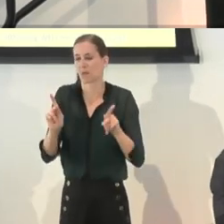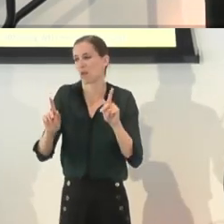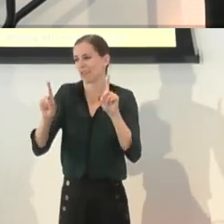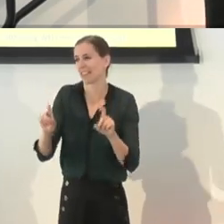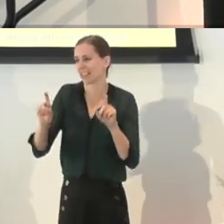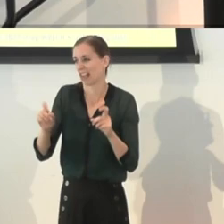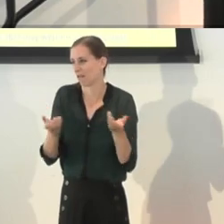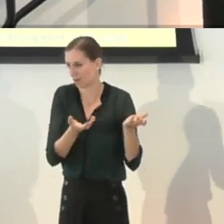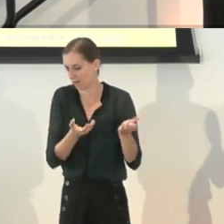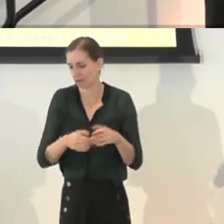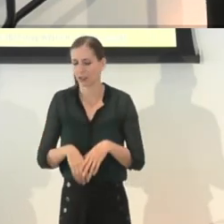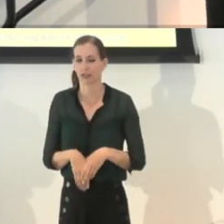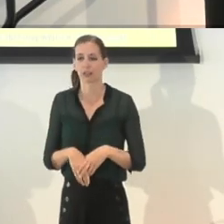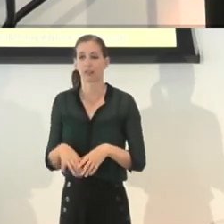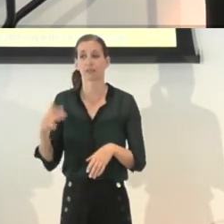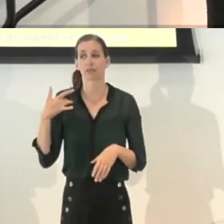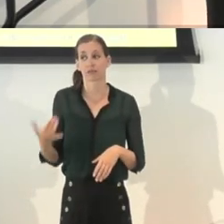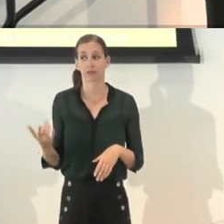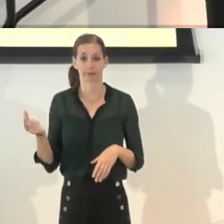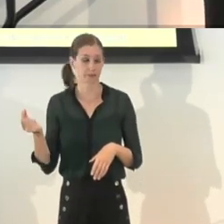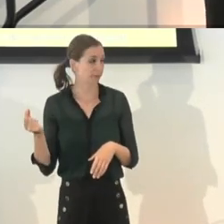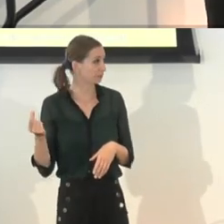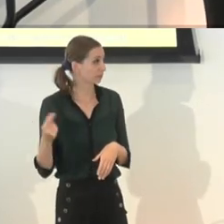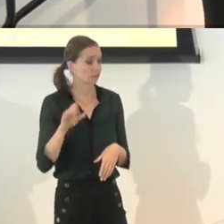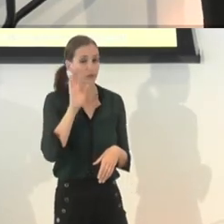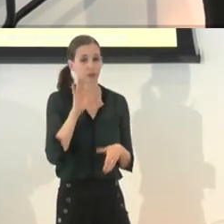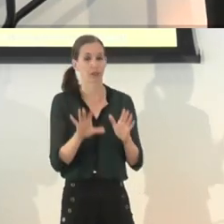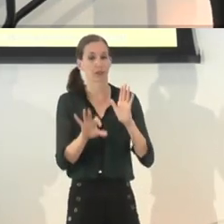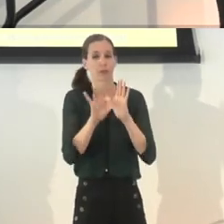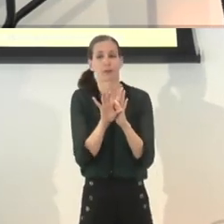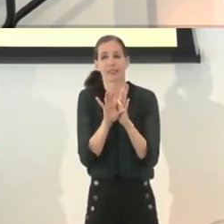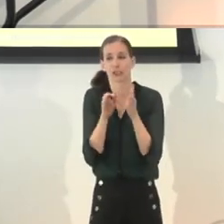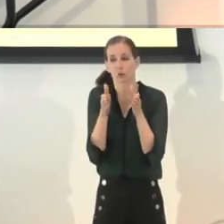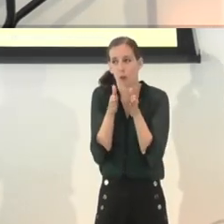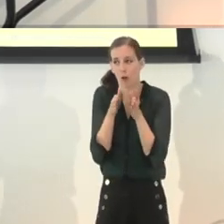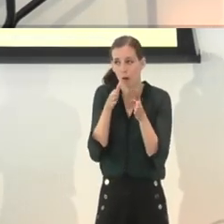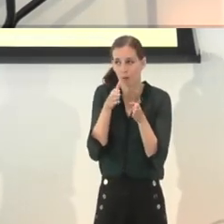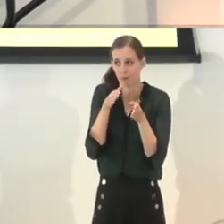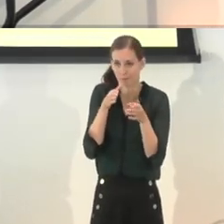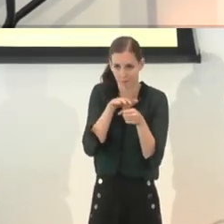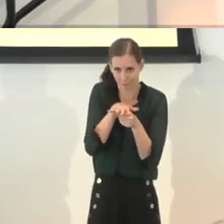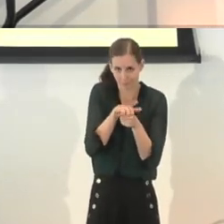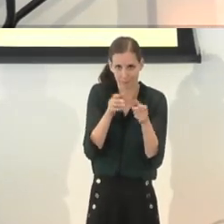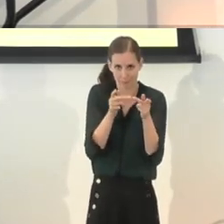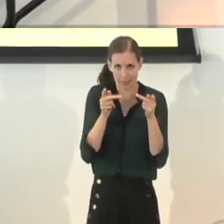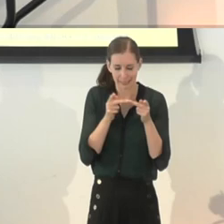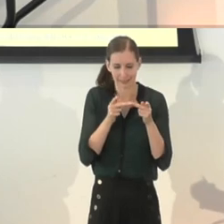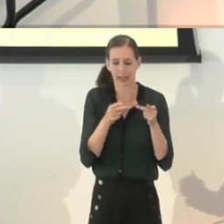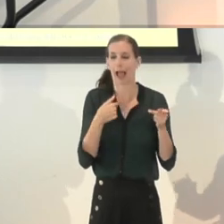done is you pick the small place, I picked Orlando, Florida because that is where I'm from,